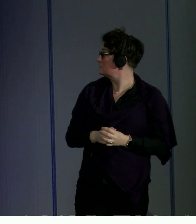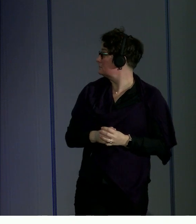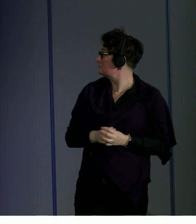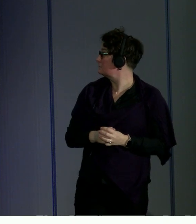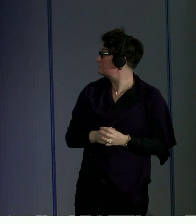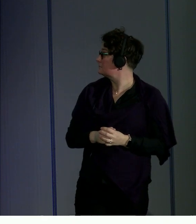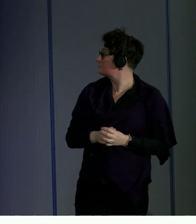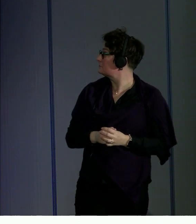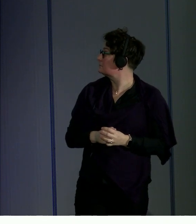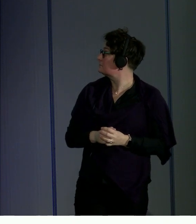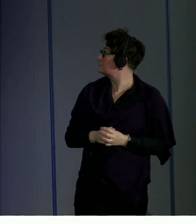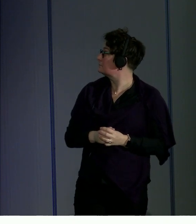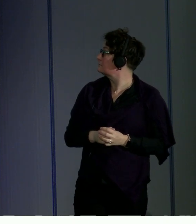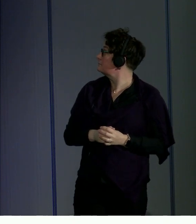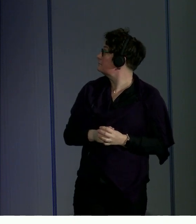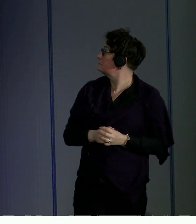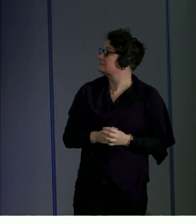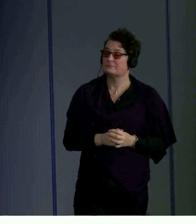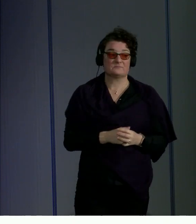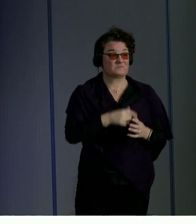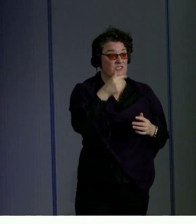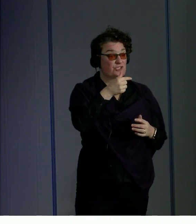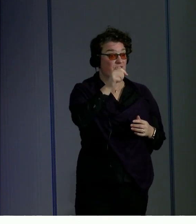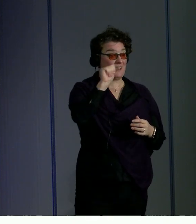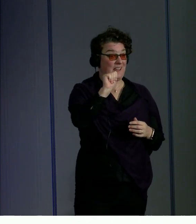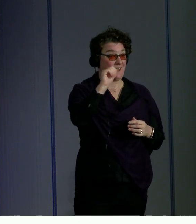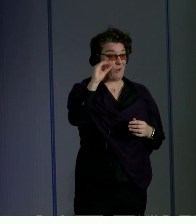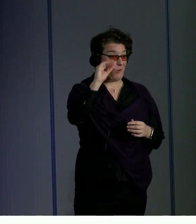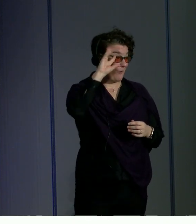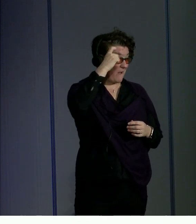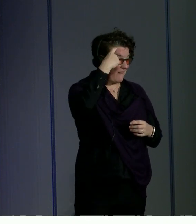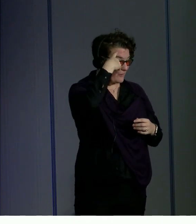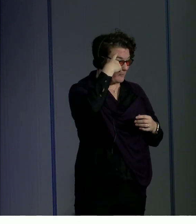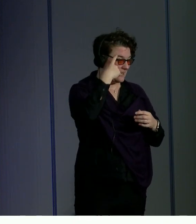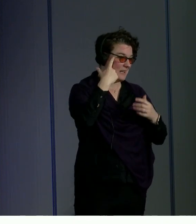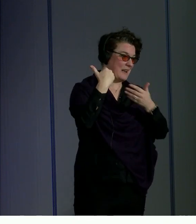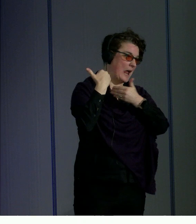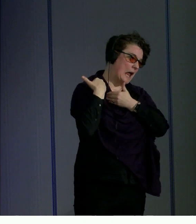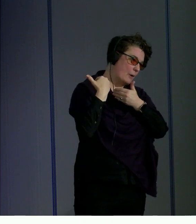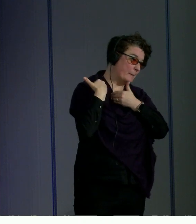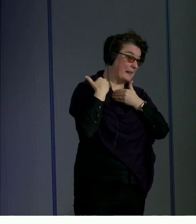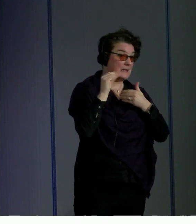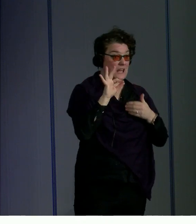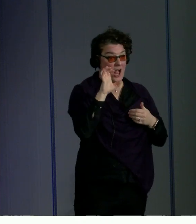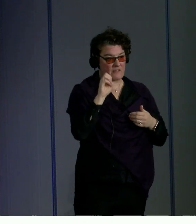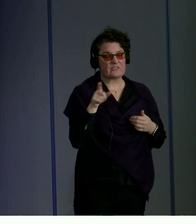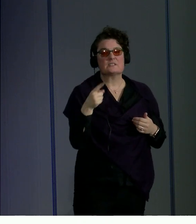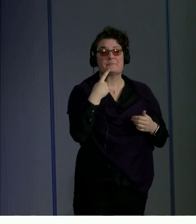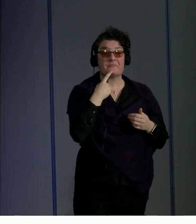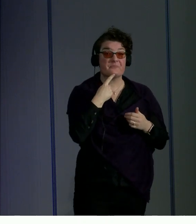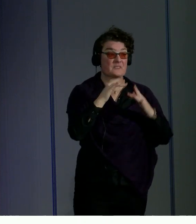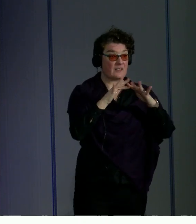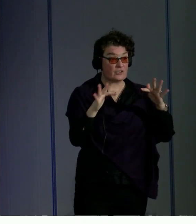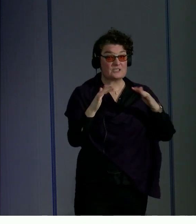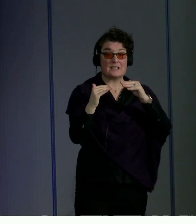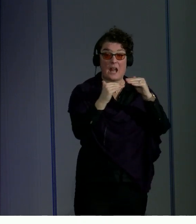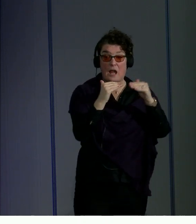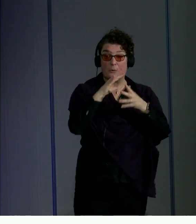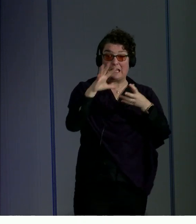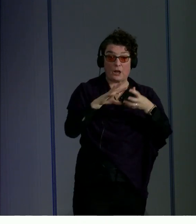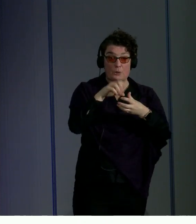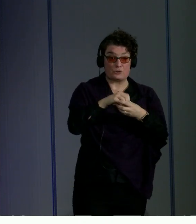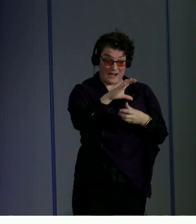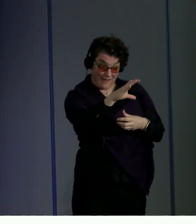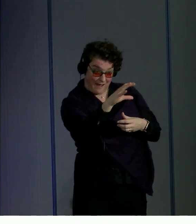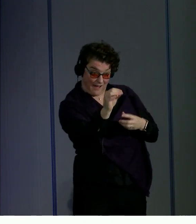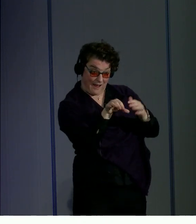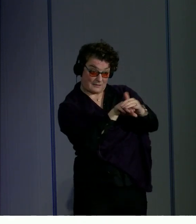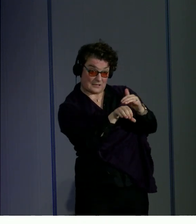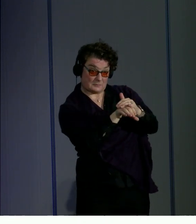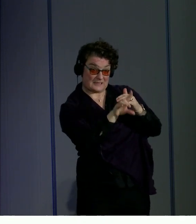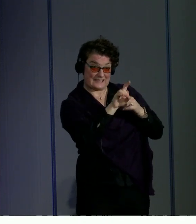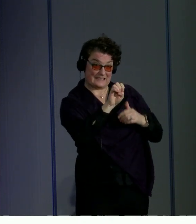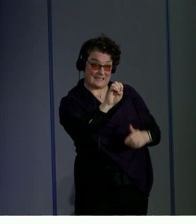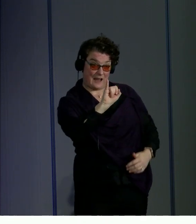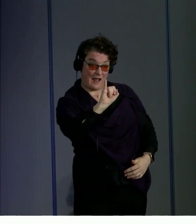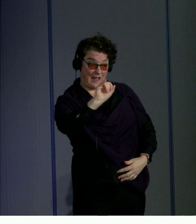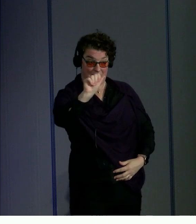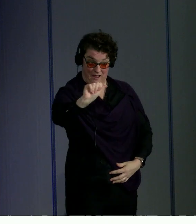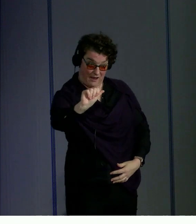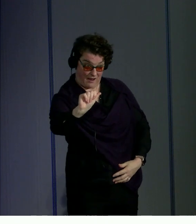Accountability Office or GAO, diversity, equity, and inclusion and accessibility, DEIA,